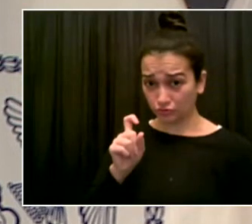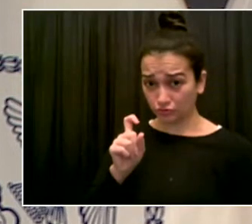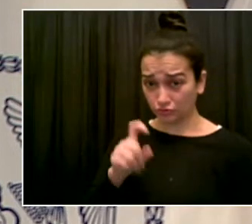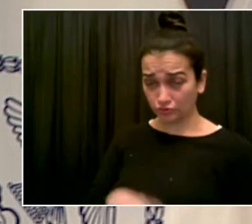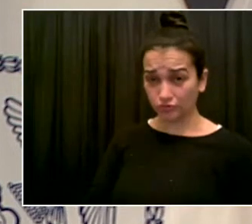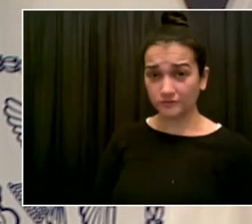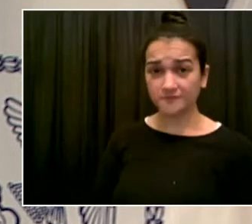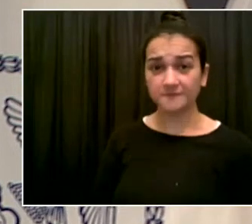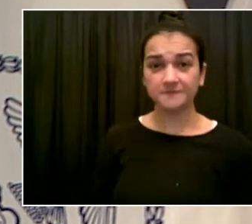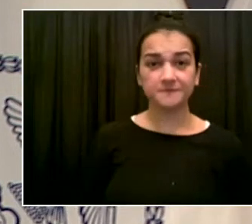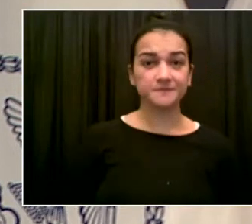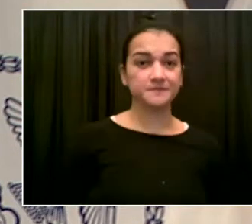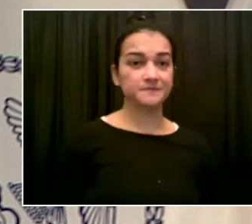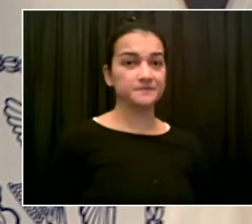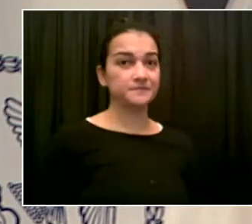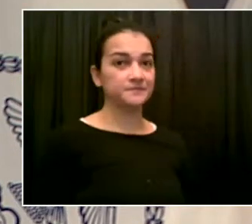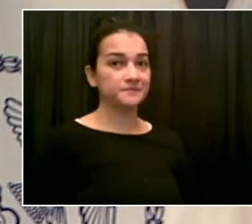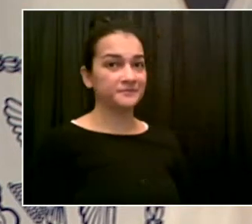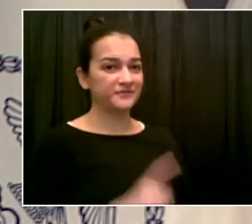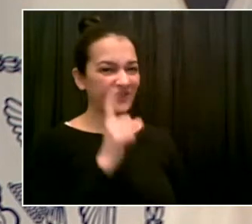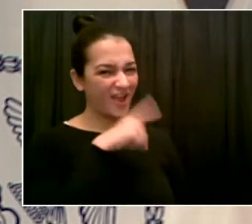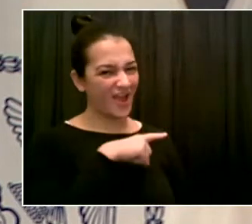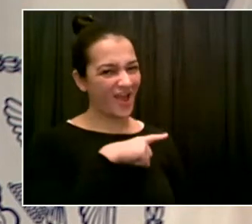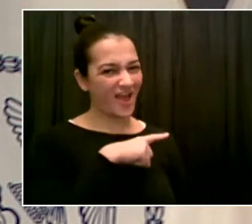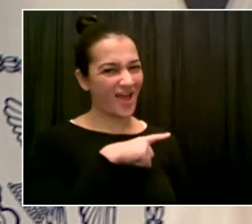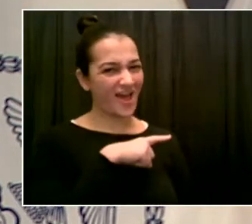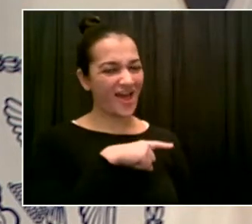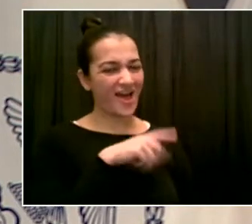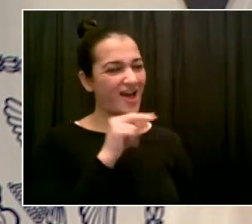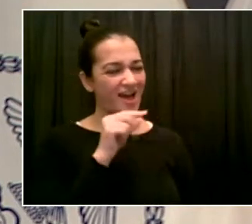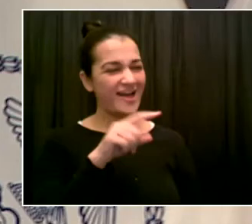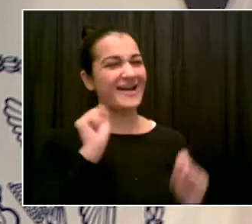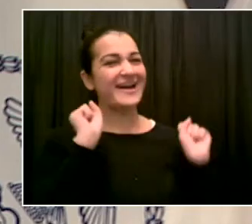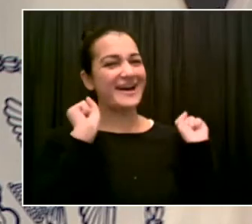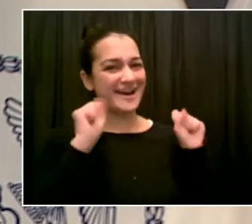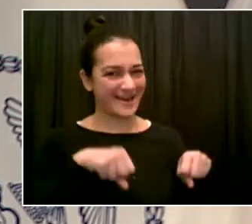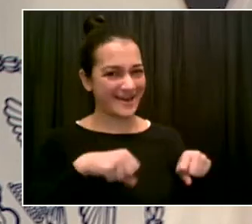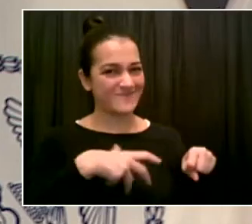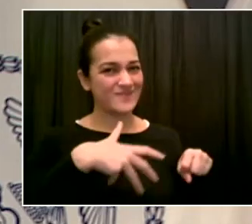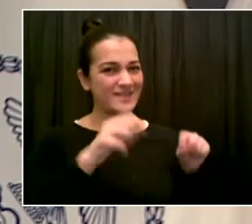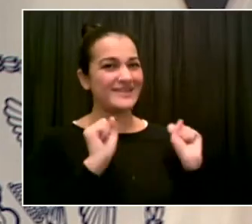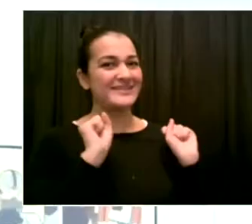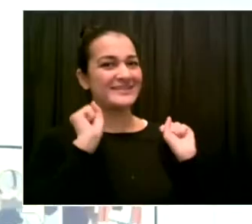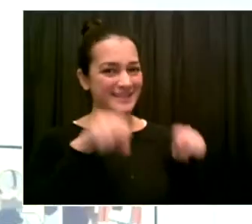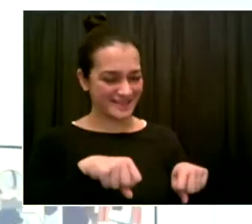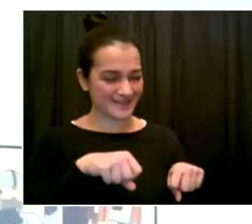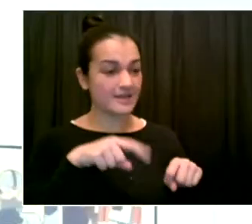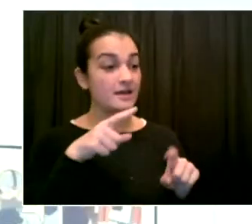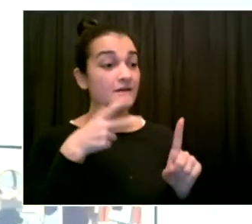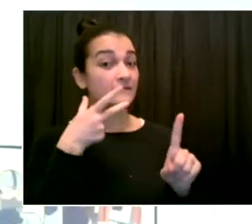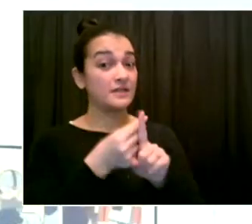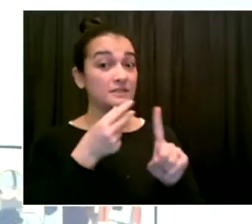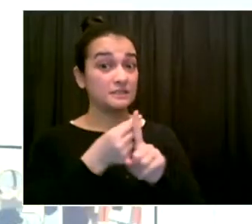TRUE OR FALSE? THE ANSWER IS